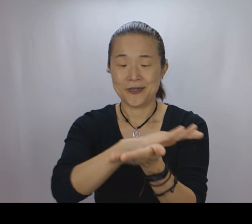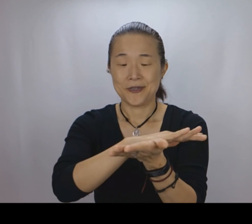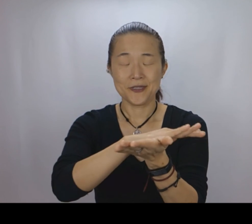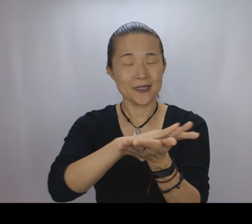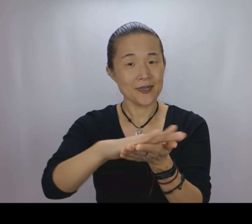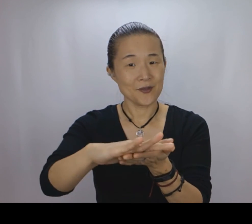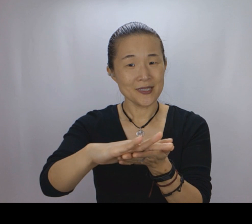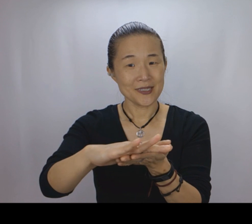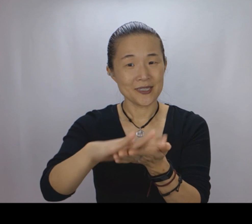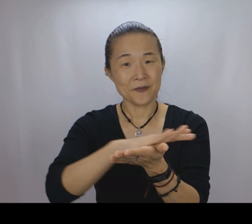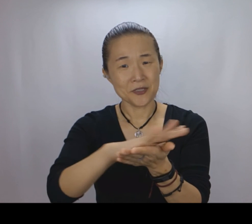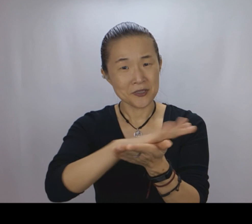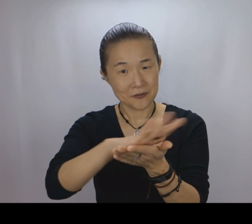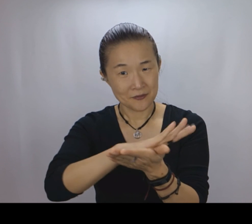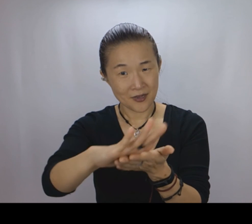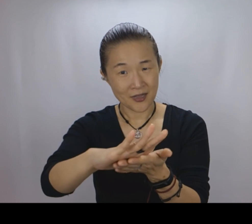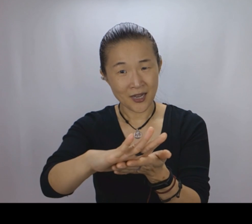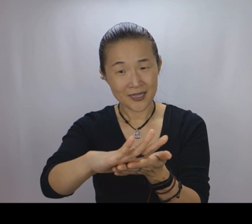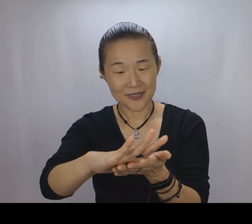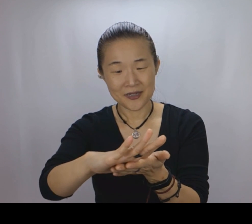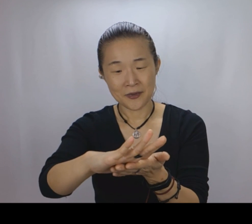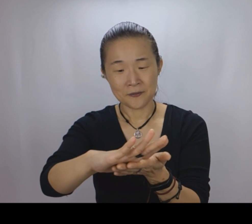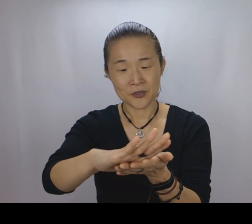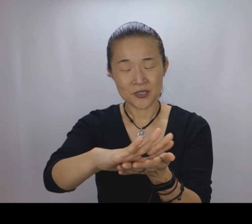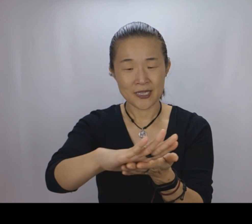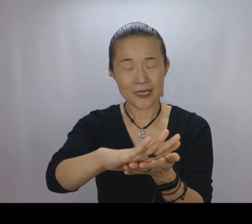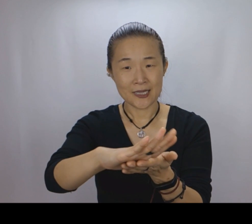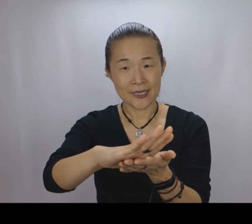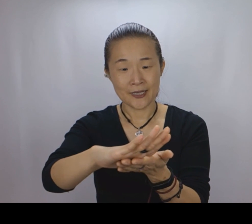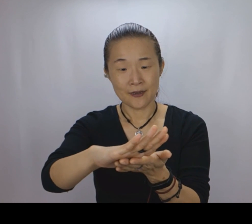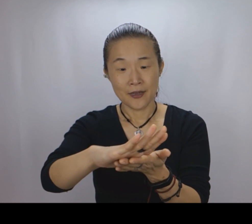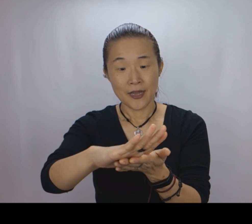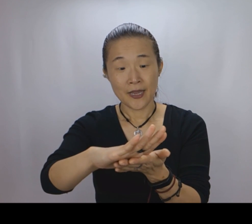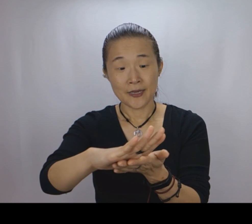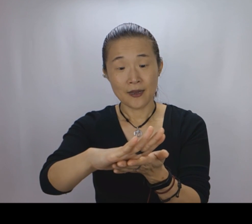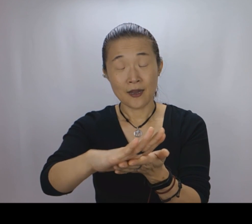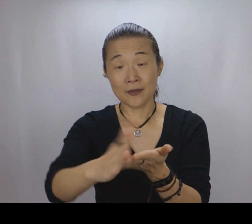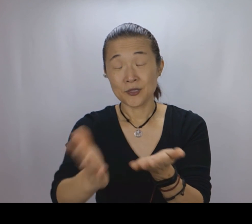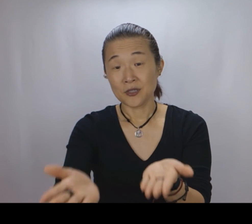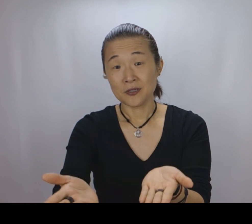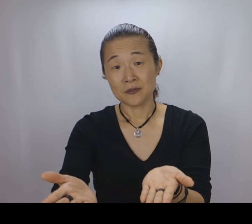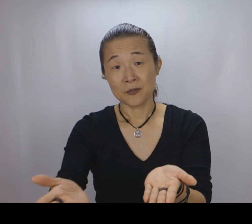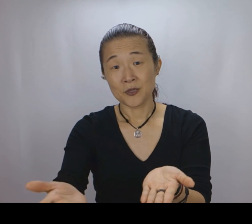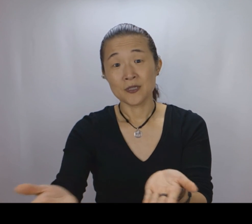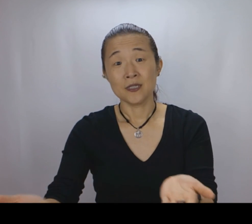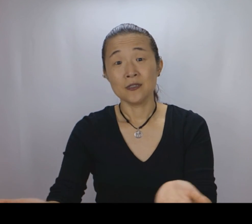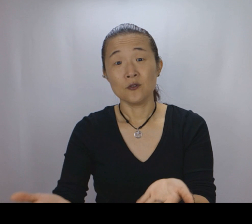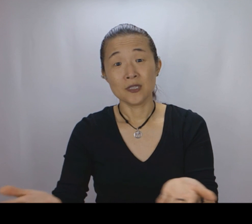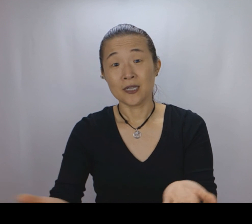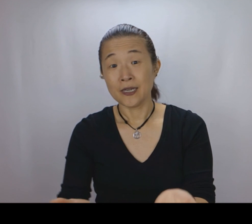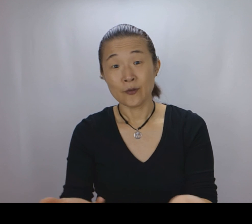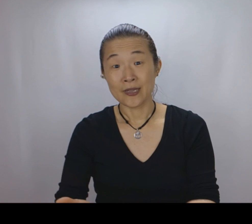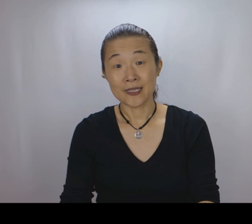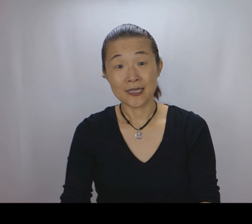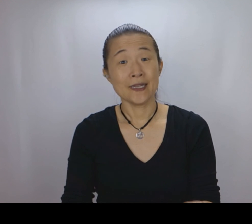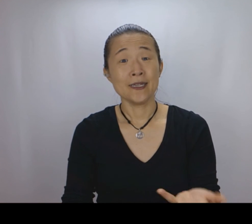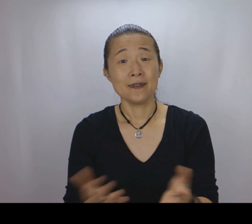Just slide it once. Because if you do it a lot you're saying clean and I'm sure the person you're signing with clean,